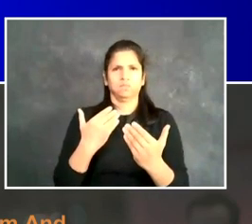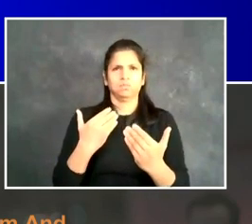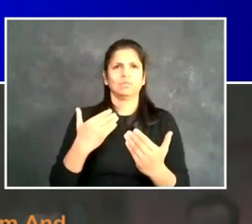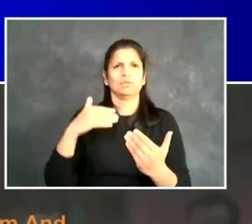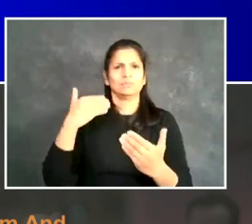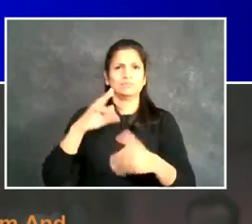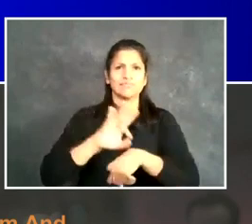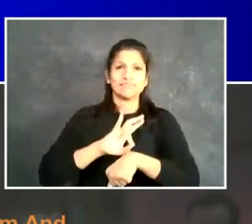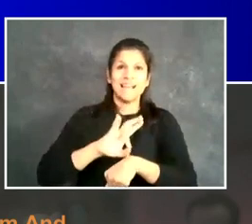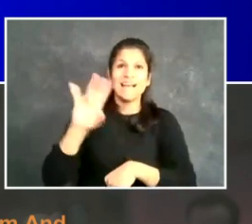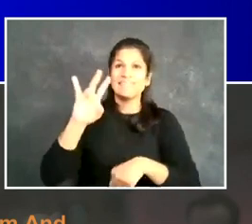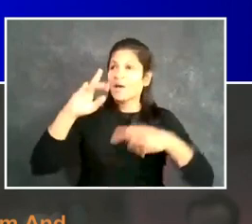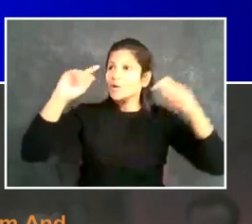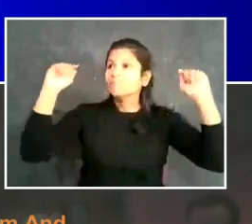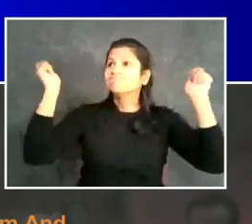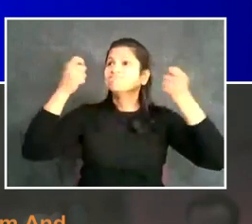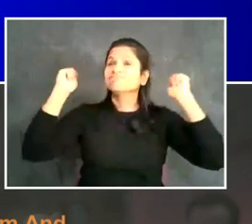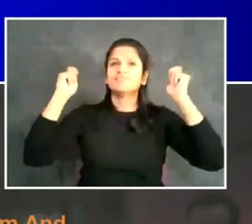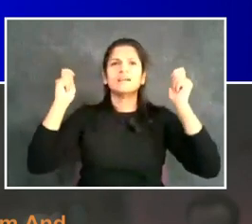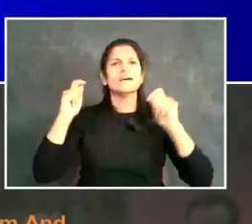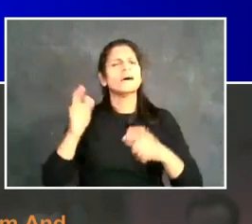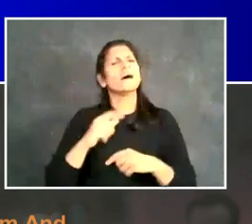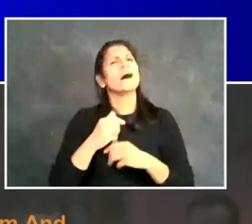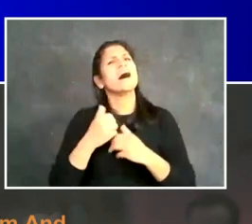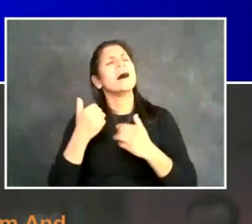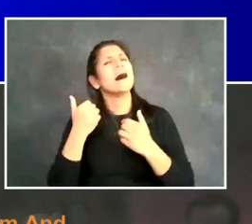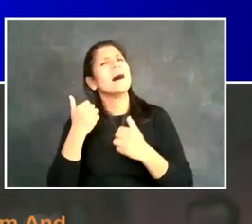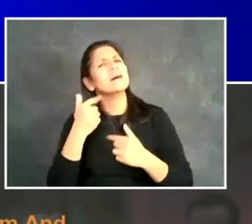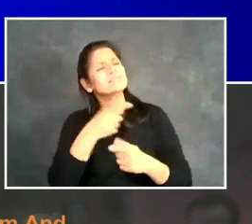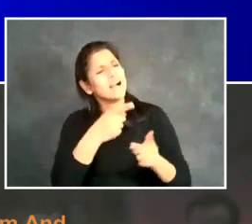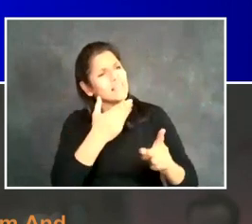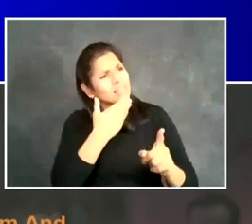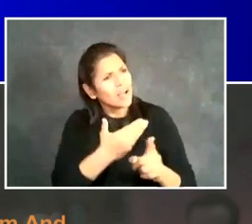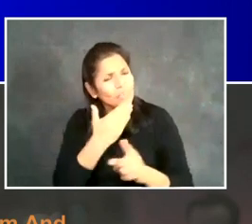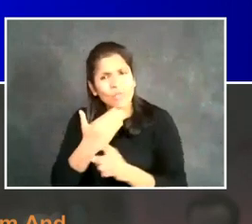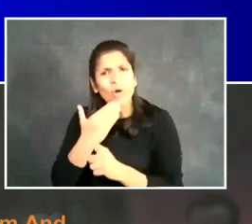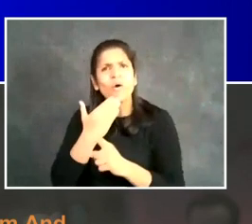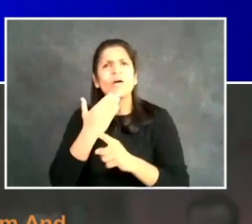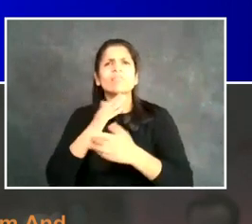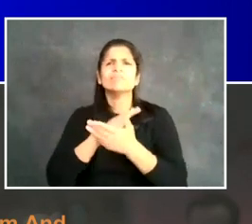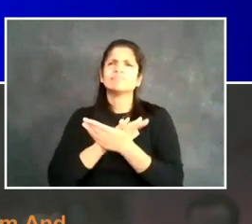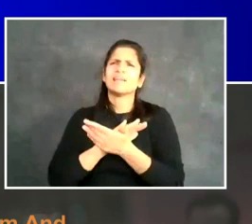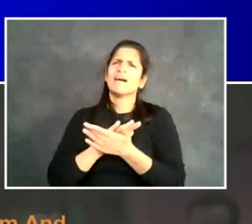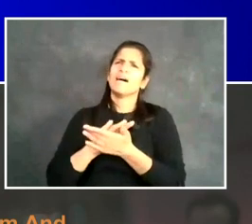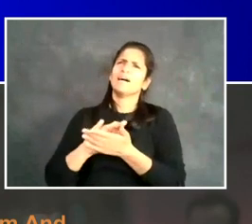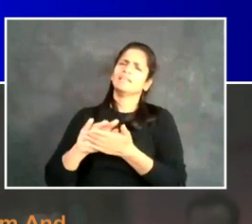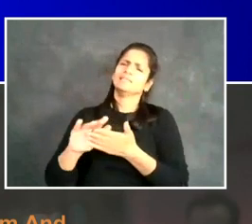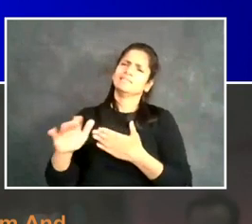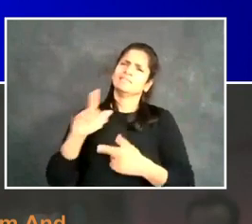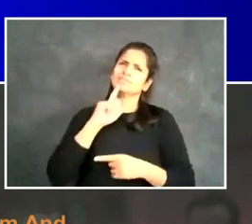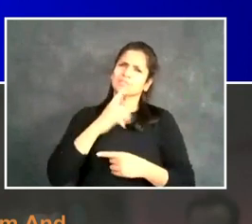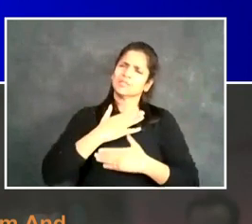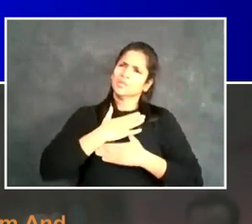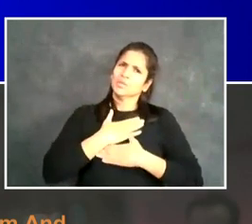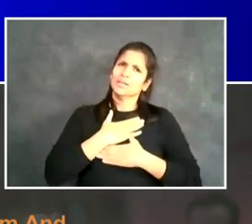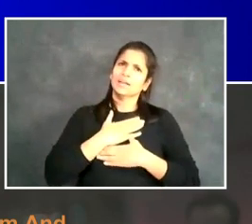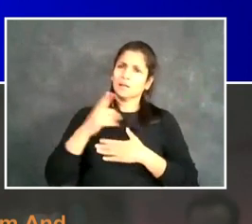THEY'RE DOING OKAY, IF THERE'S ANYTHING THEY NEED, THAT HELPS SO MUCH. WHAT OUR MILITARY IS GOING TO